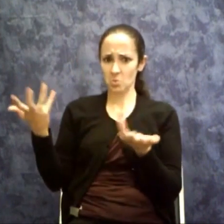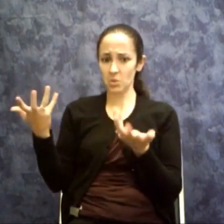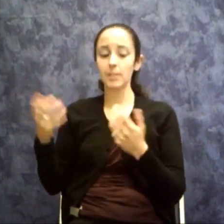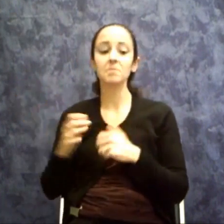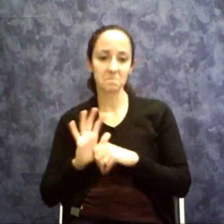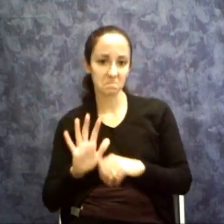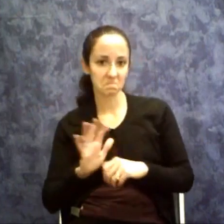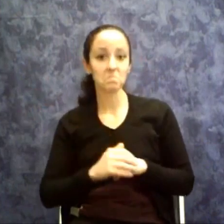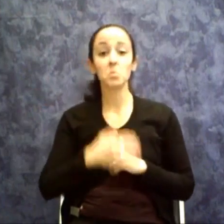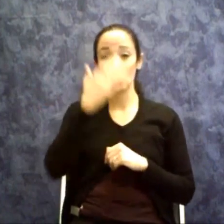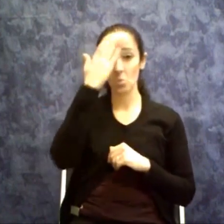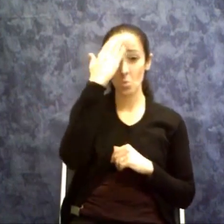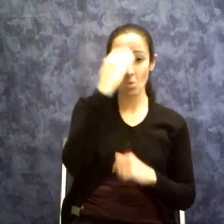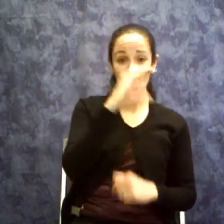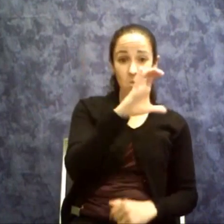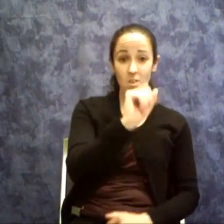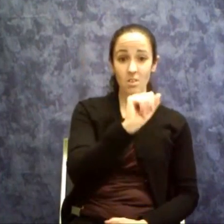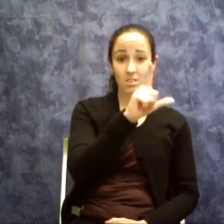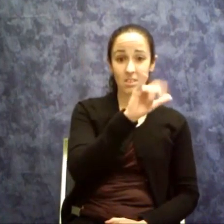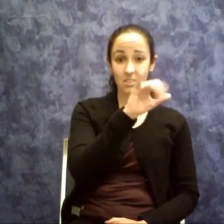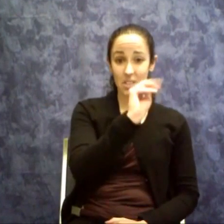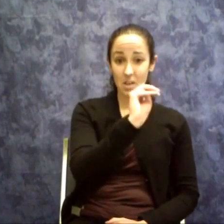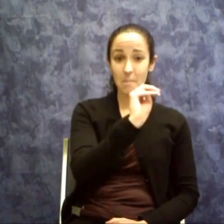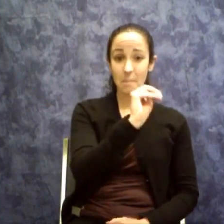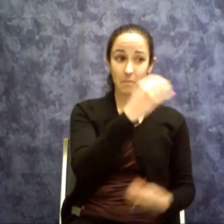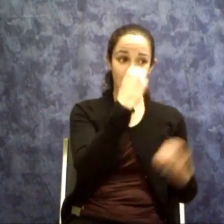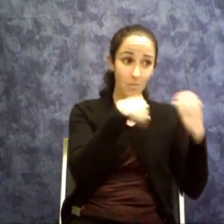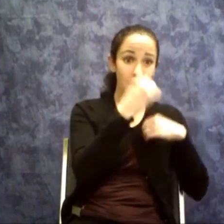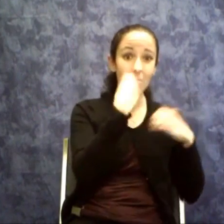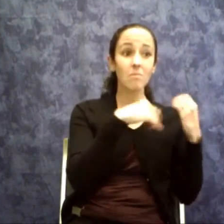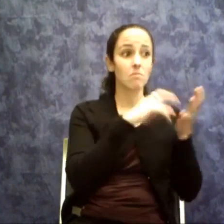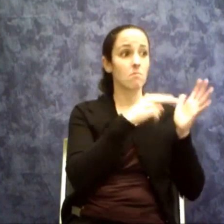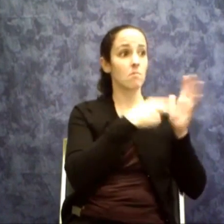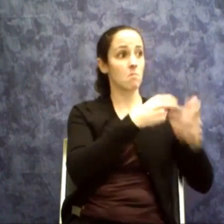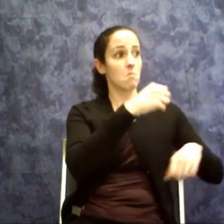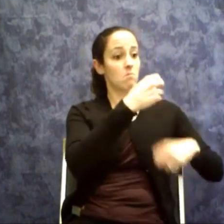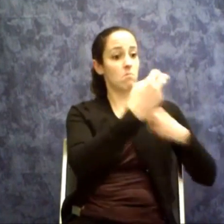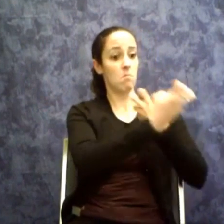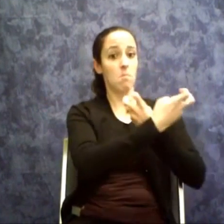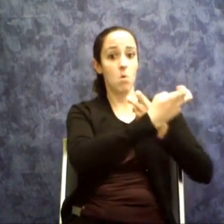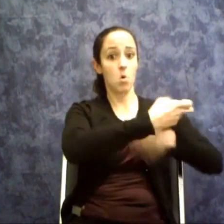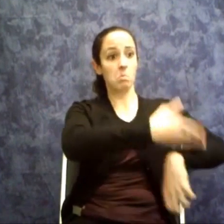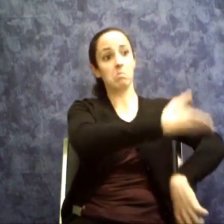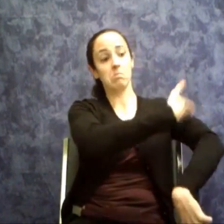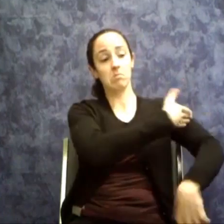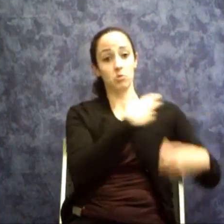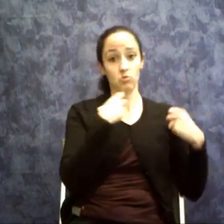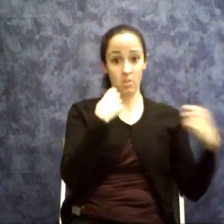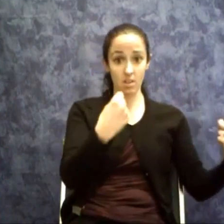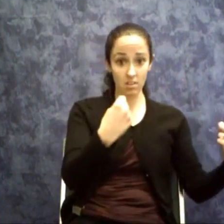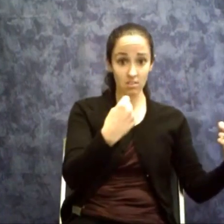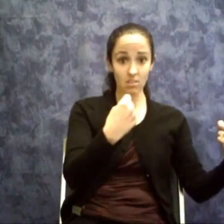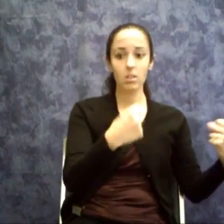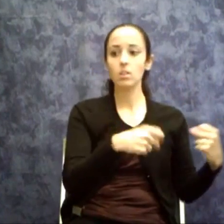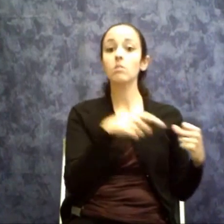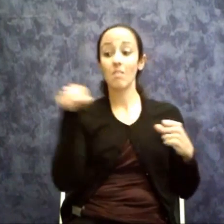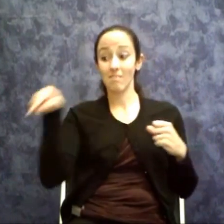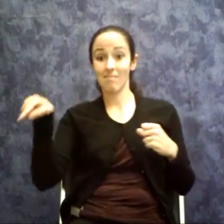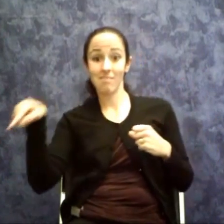You know the calcium you eat improves your bones and makes them strong.